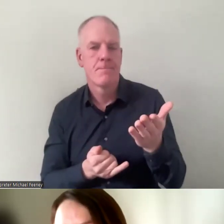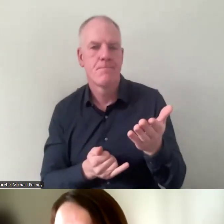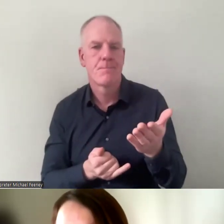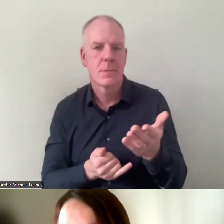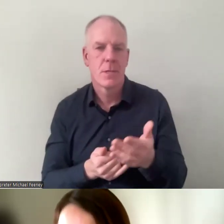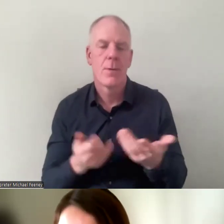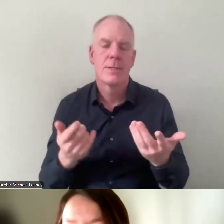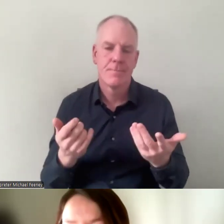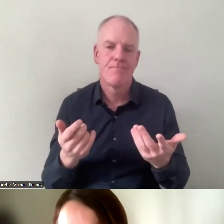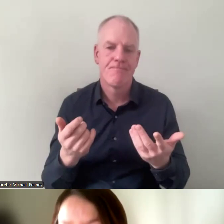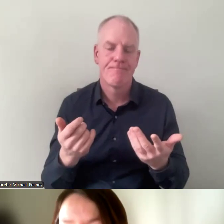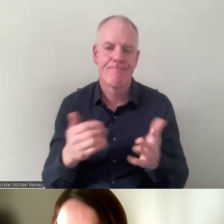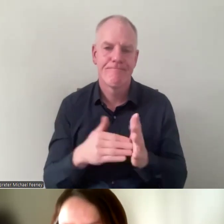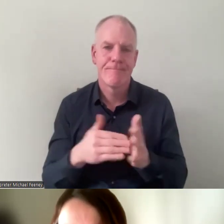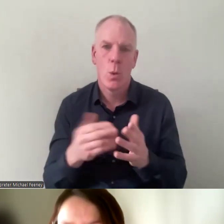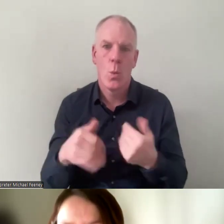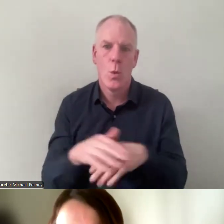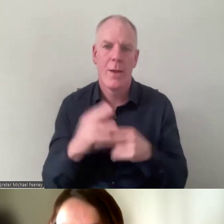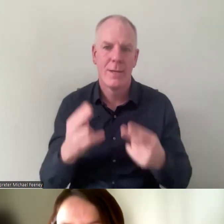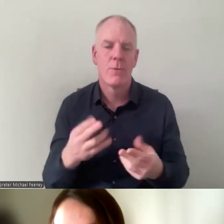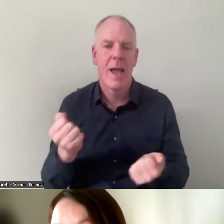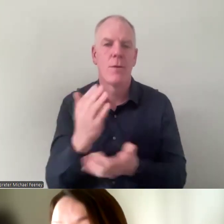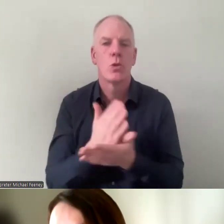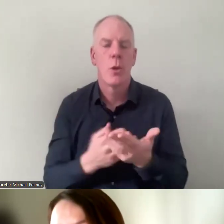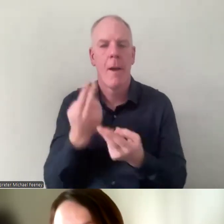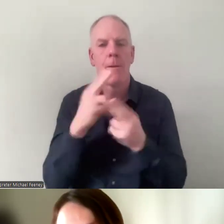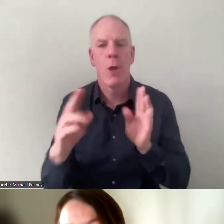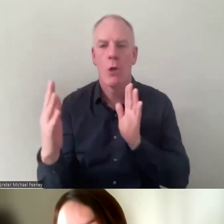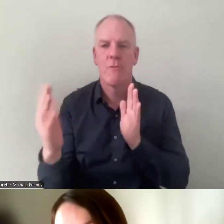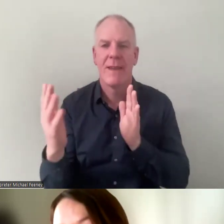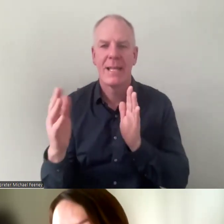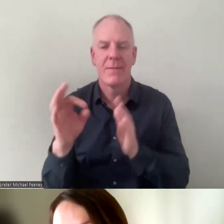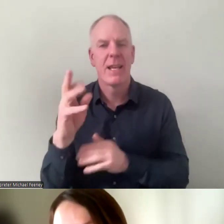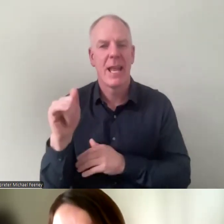Joanne Drum: Even though, of course, yeah, we have non reflective glass. It's still it still does. Can affect it a little.